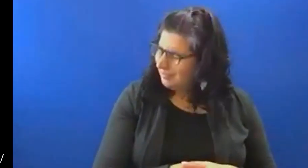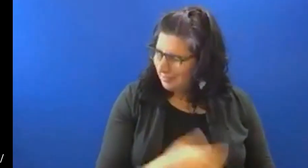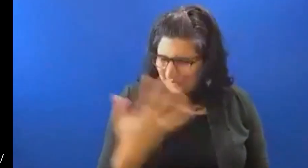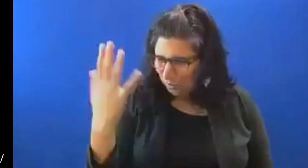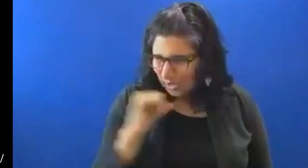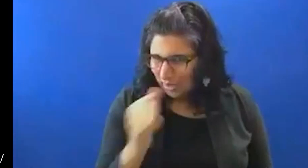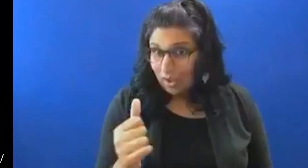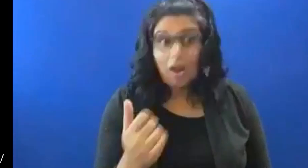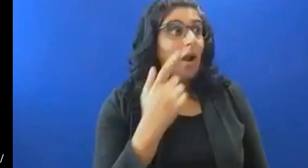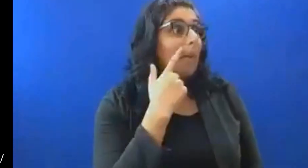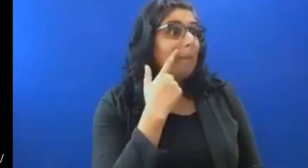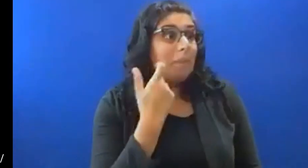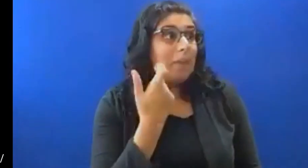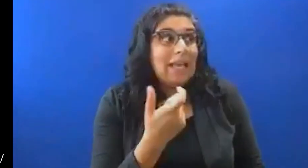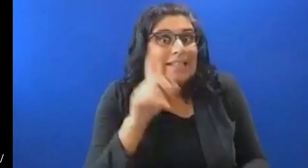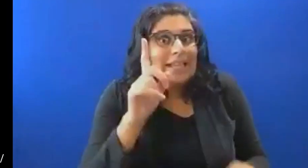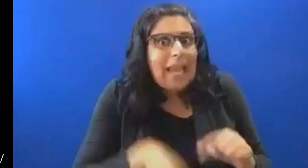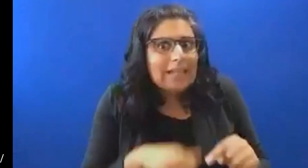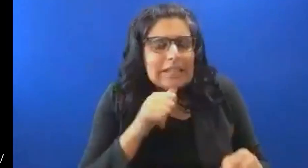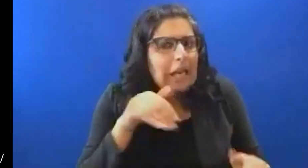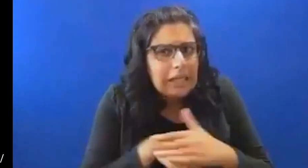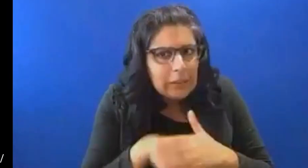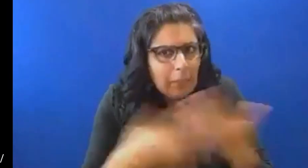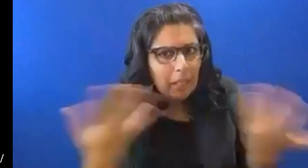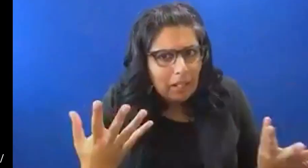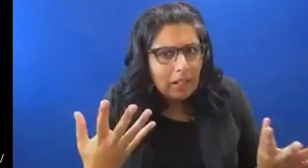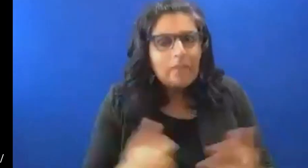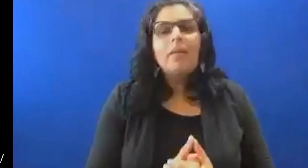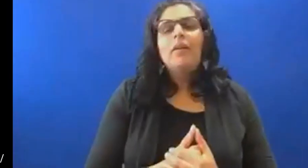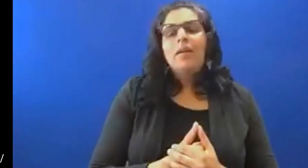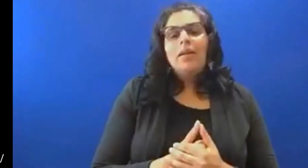Because they can't! Right. So, there's always this argument.